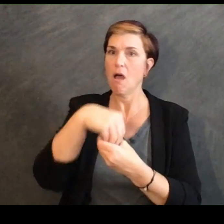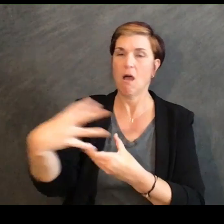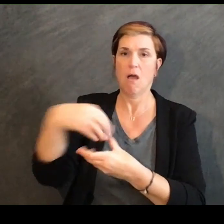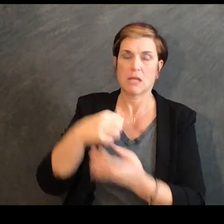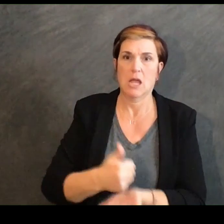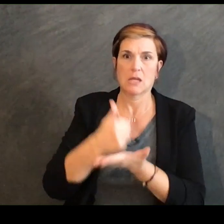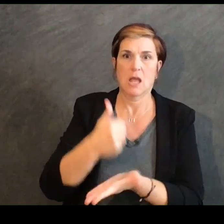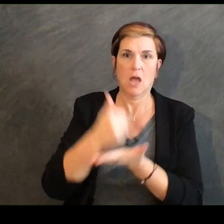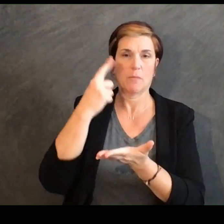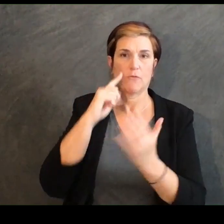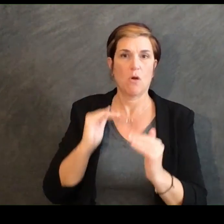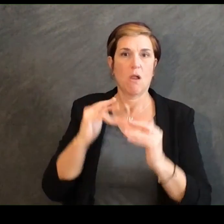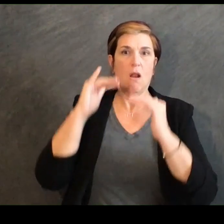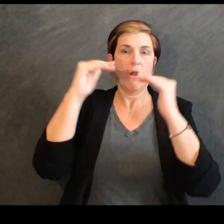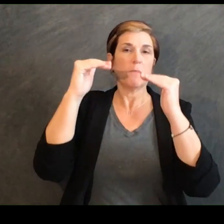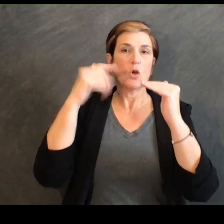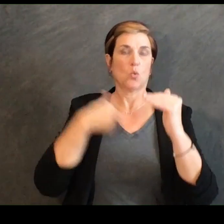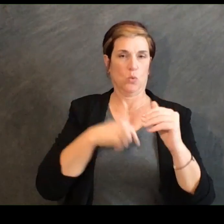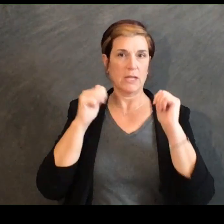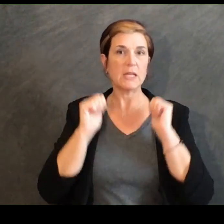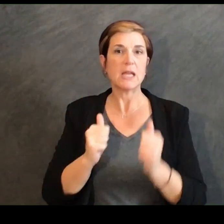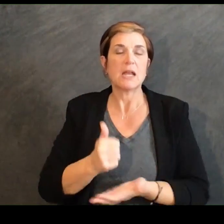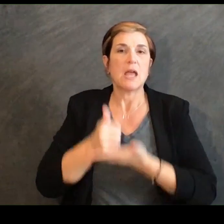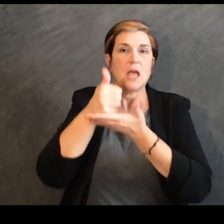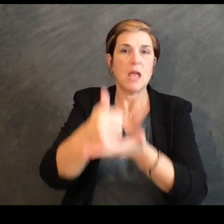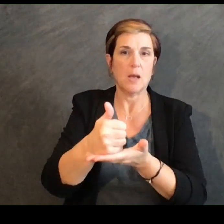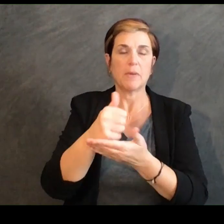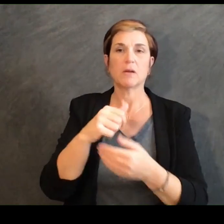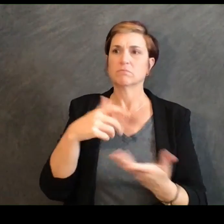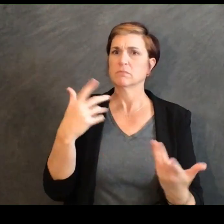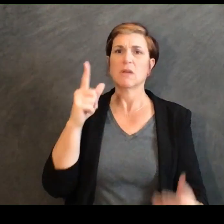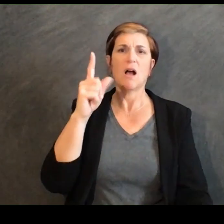testing to hundreds of thousands of Americans within short turnaround times